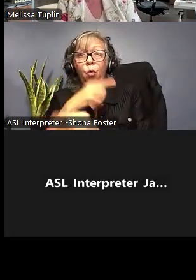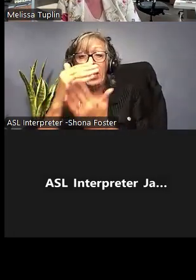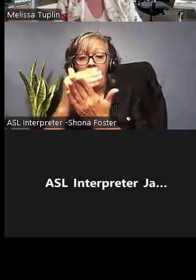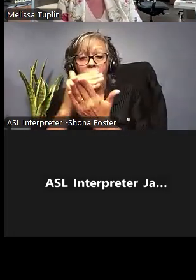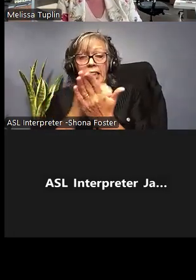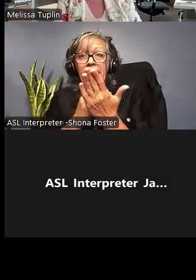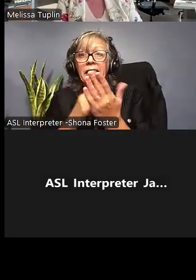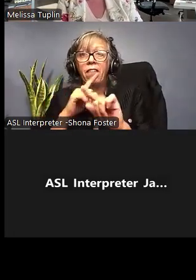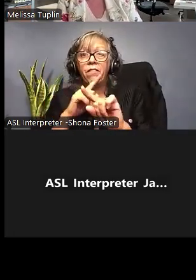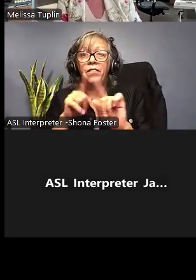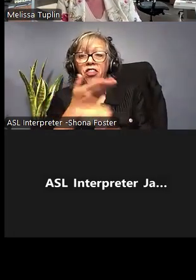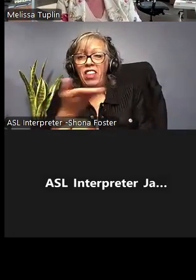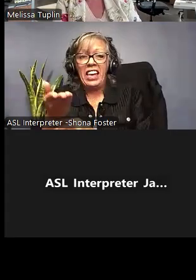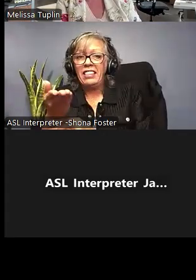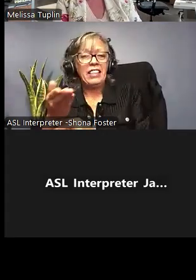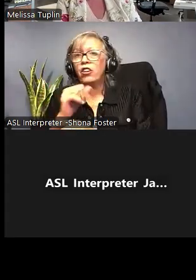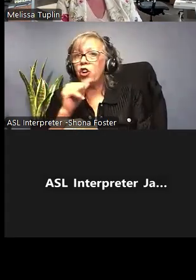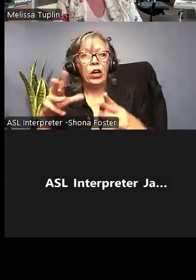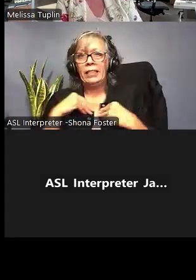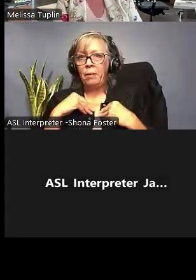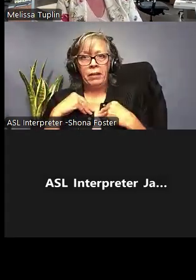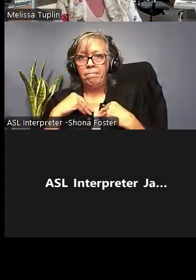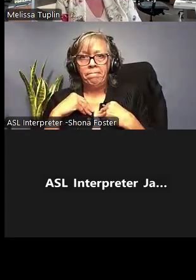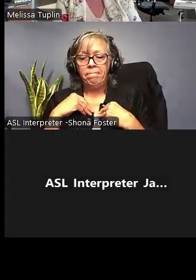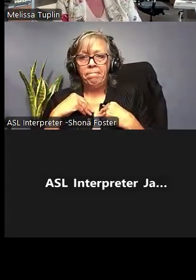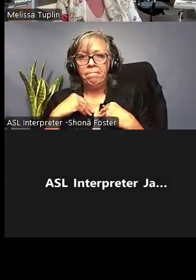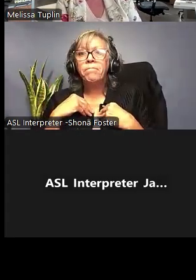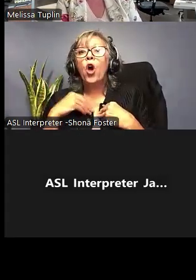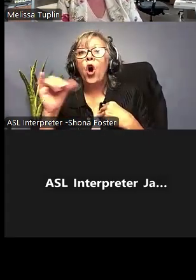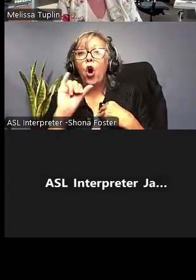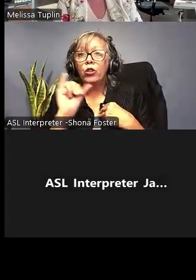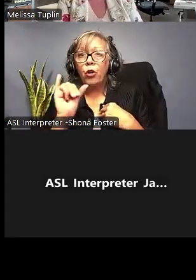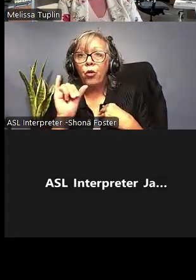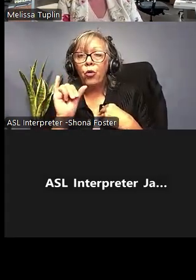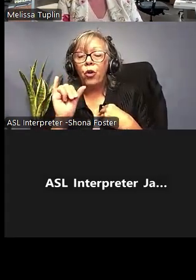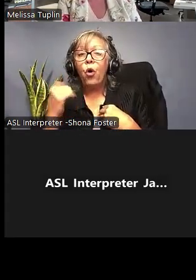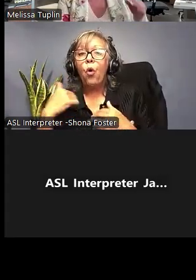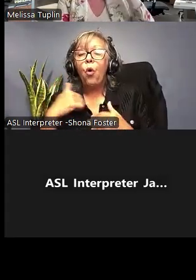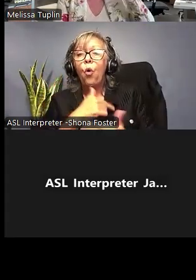and expenses in the program guidelines, and you are also being held to funding conditions that